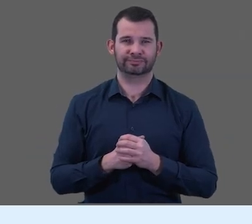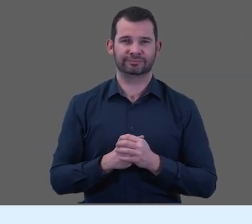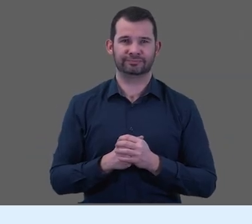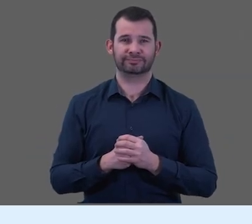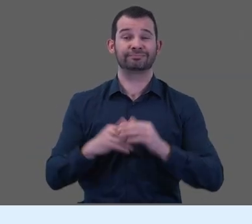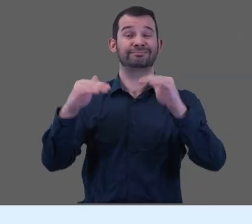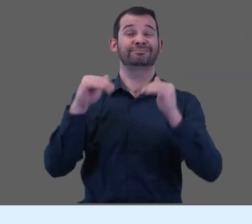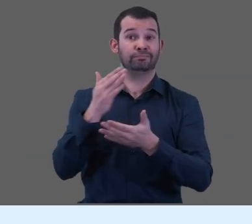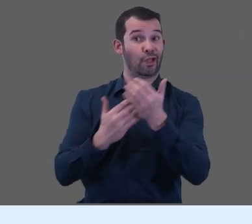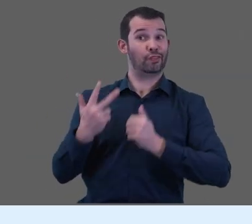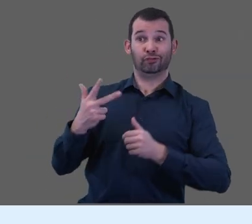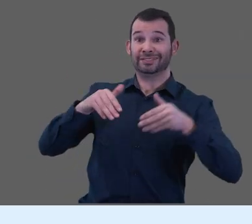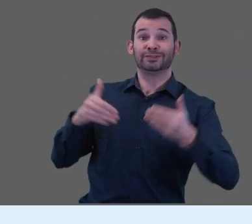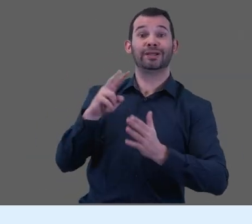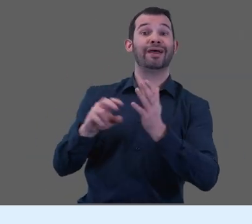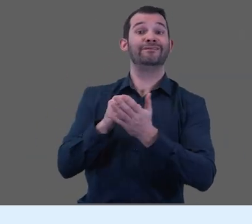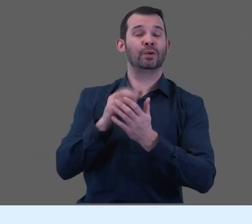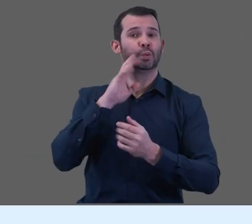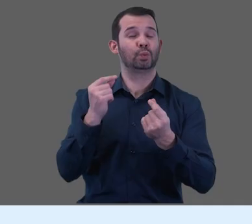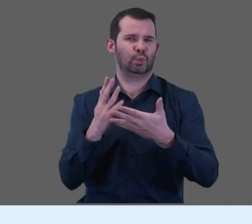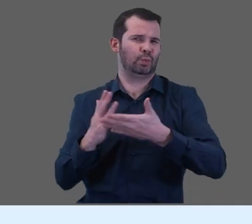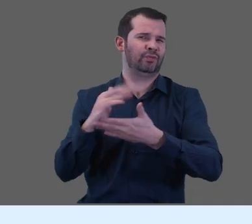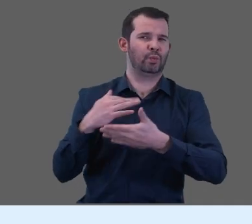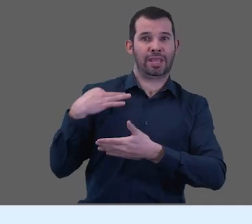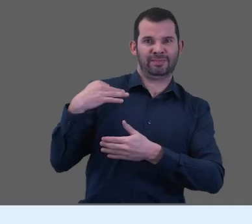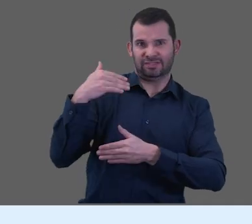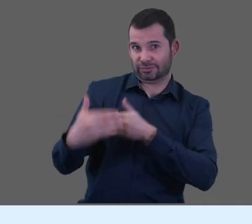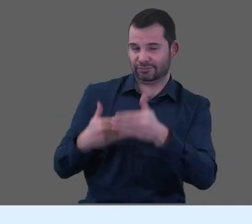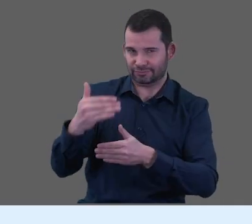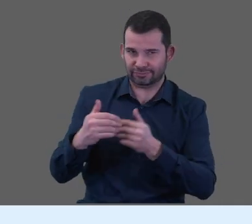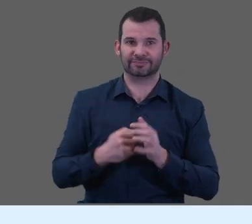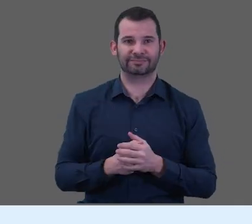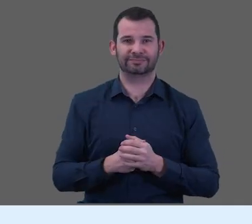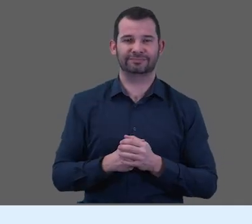In Part 3 of our Introduction videos, we’ll review the application process.